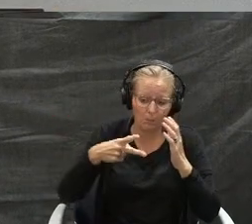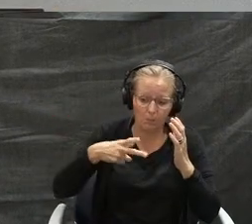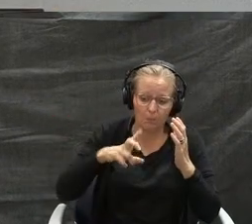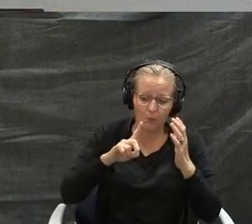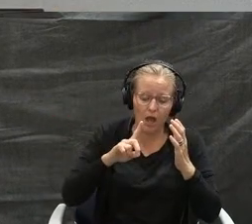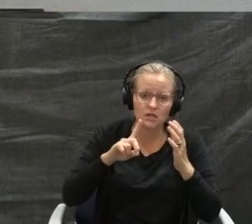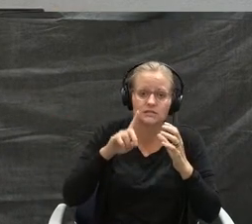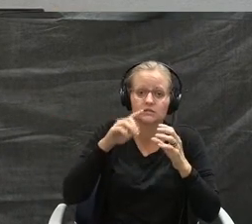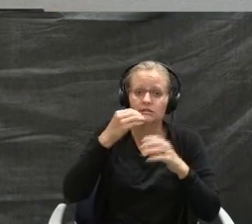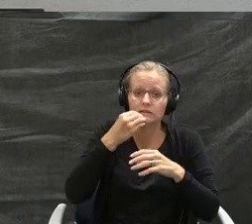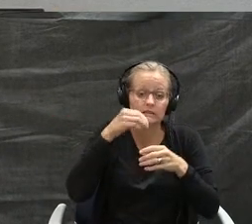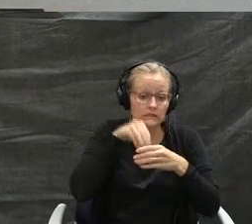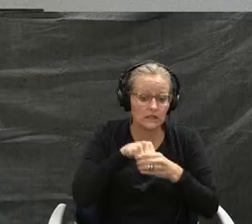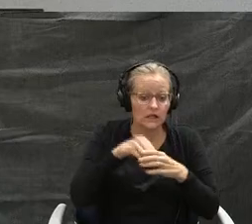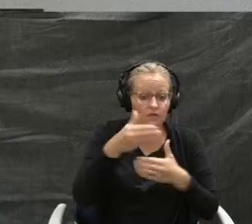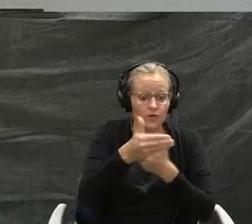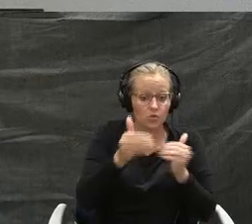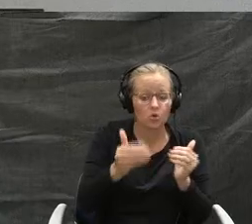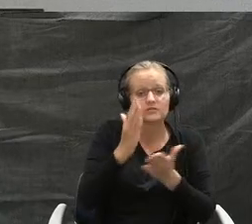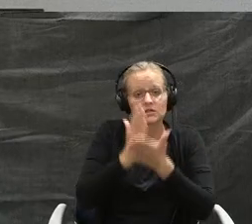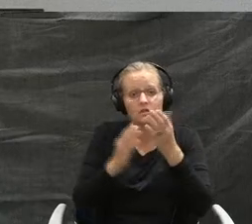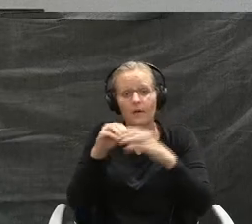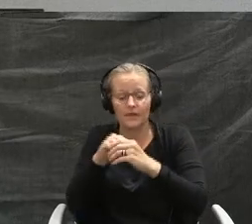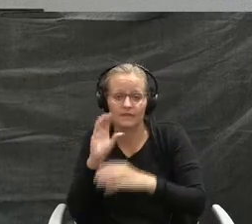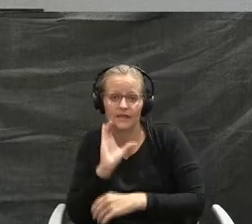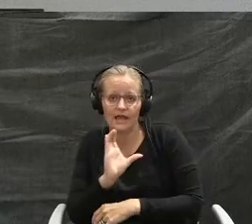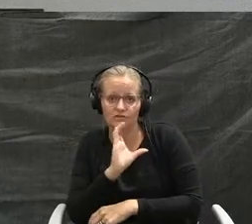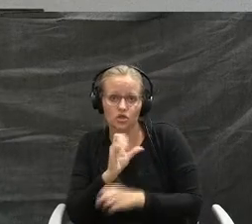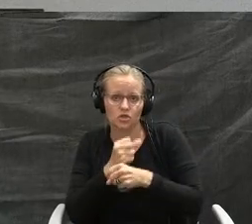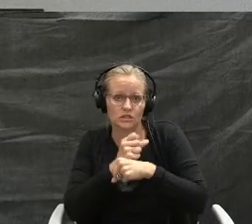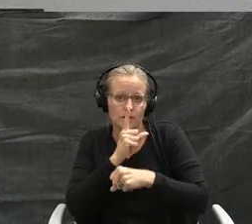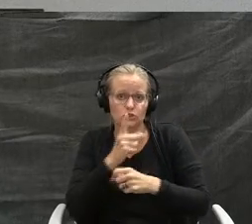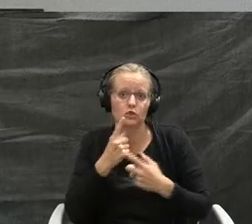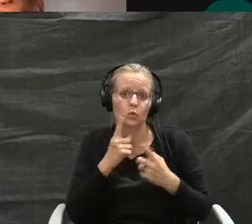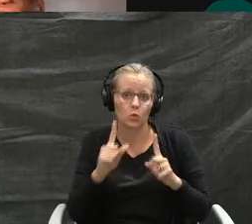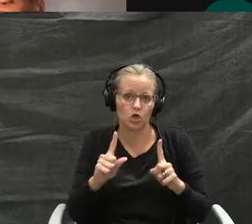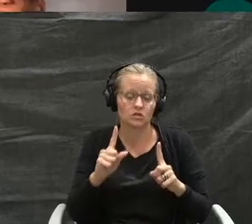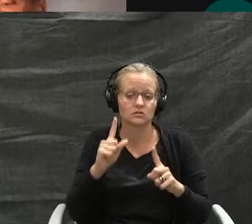all works. OK, and I think I had read also that we're going to